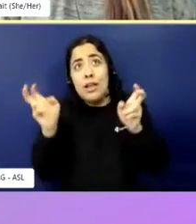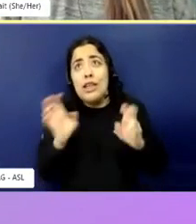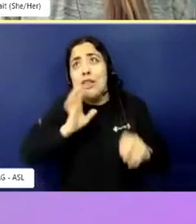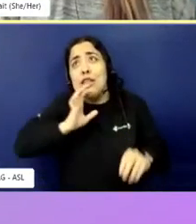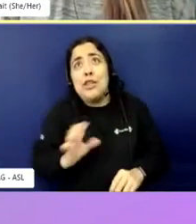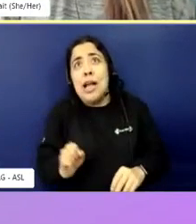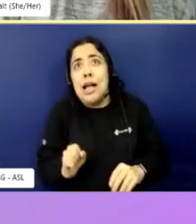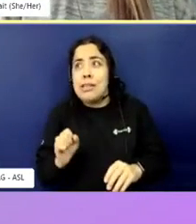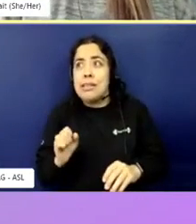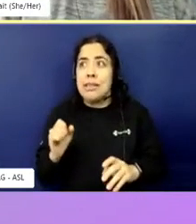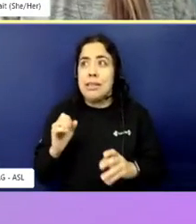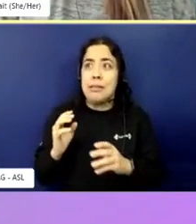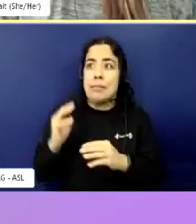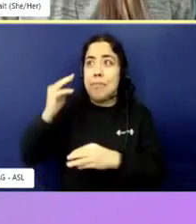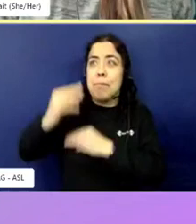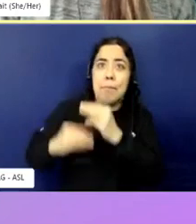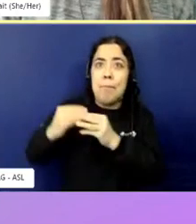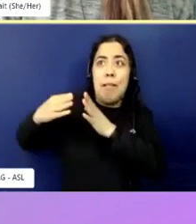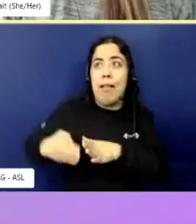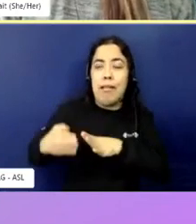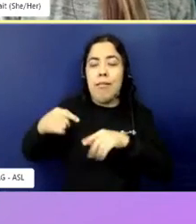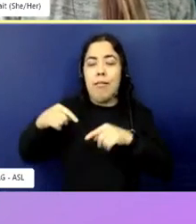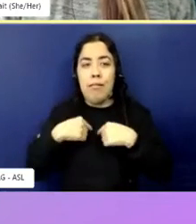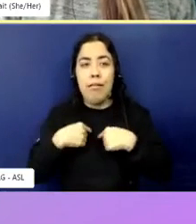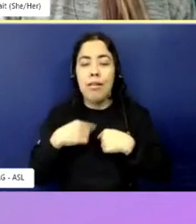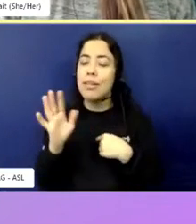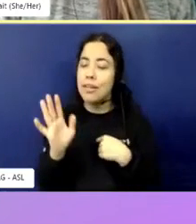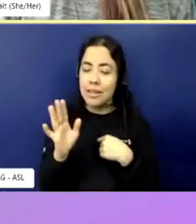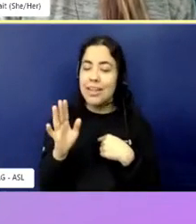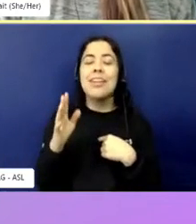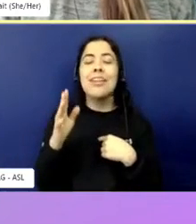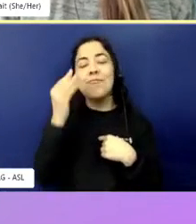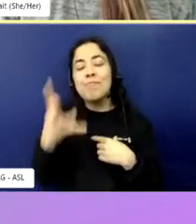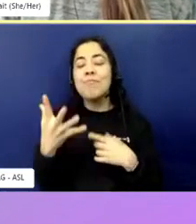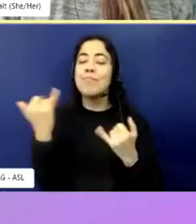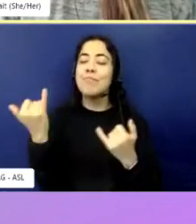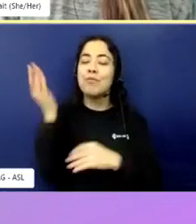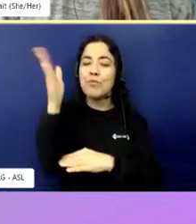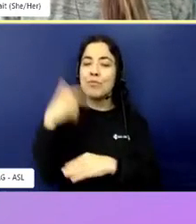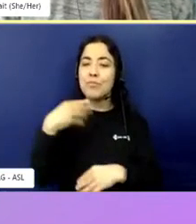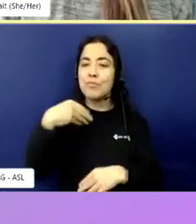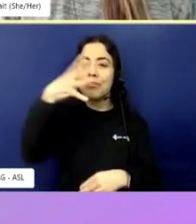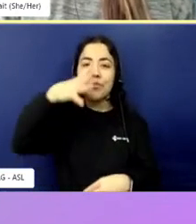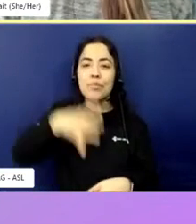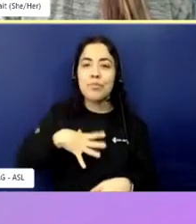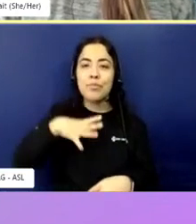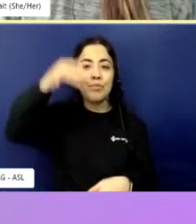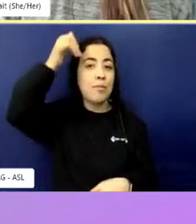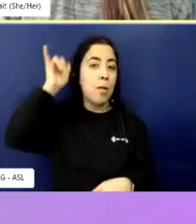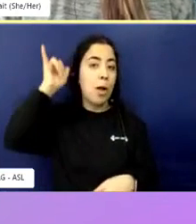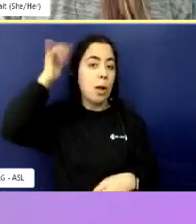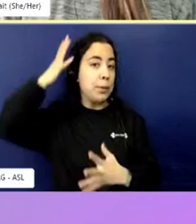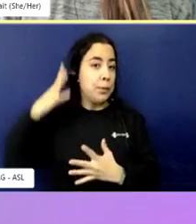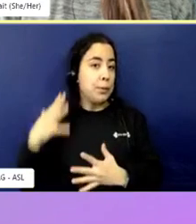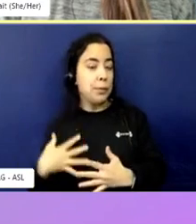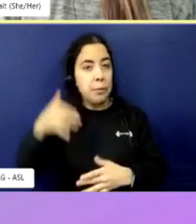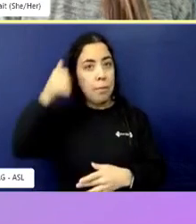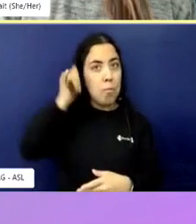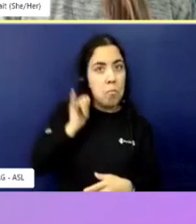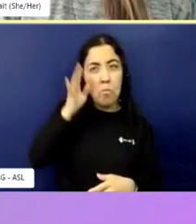felt it was relevant to this talk. I am a geriatric manantial. I found cute in the context of this talk. I'm a